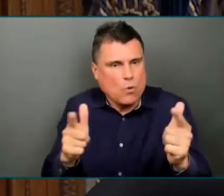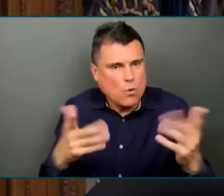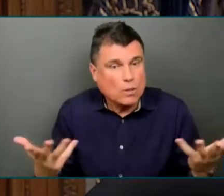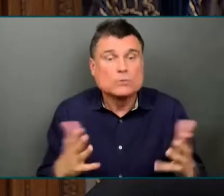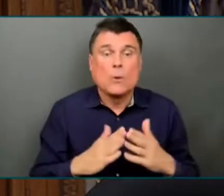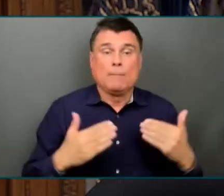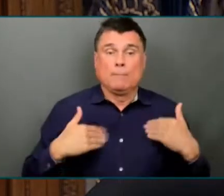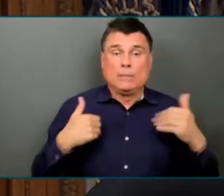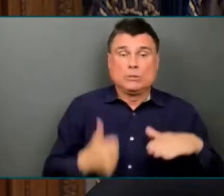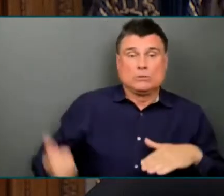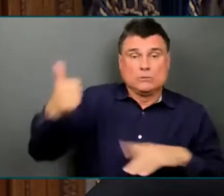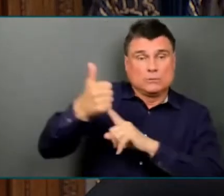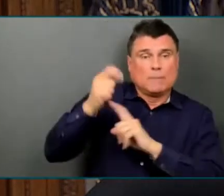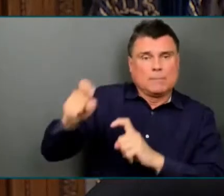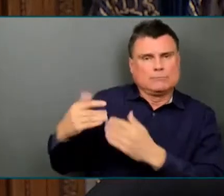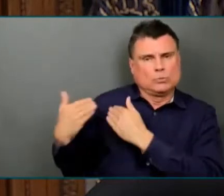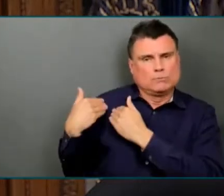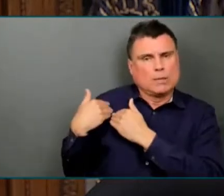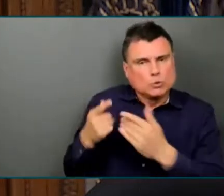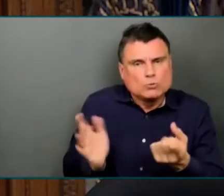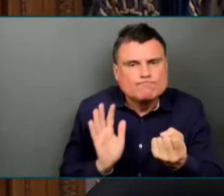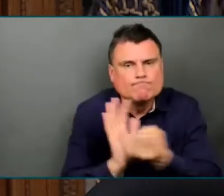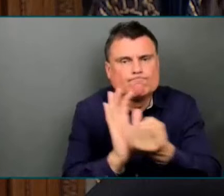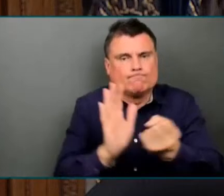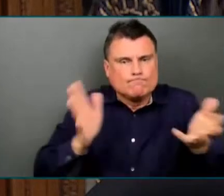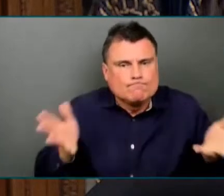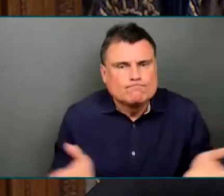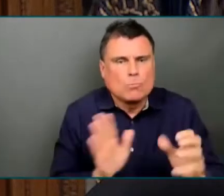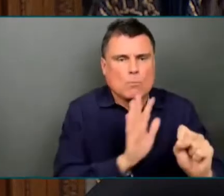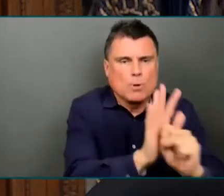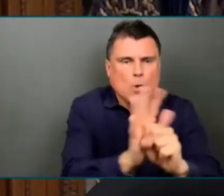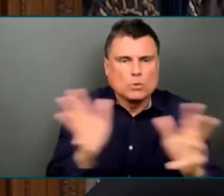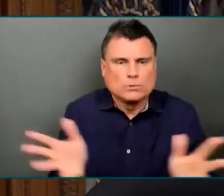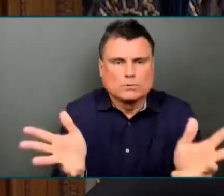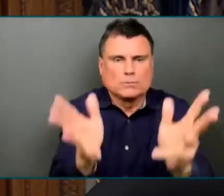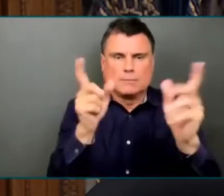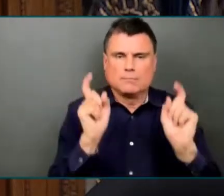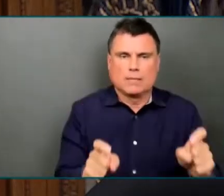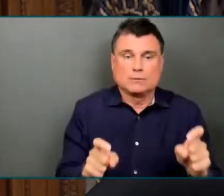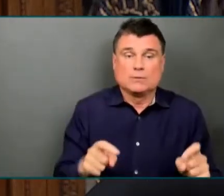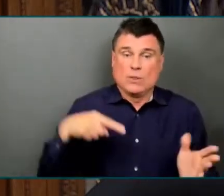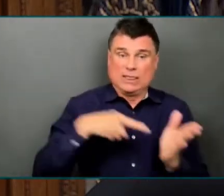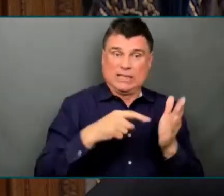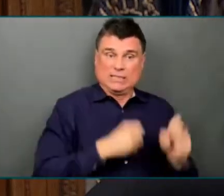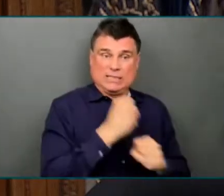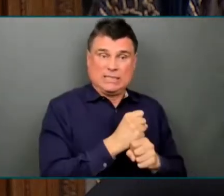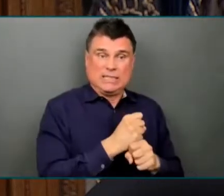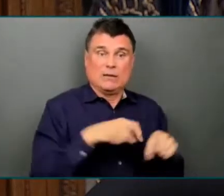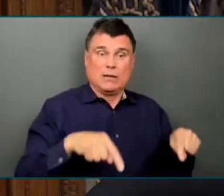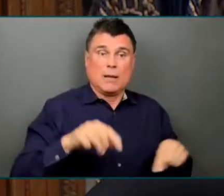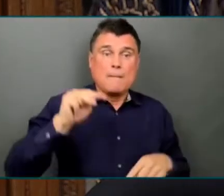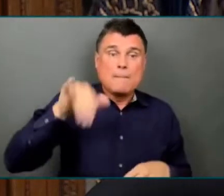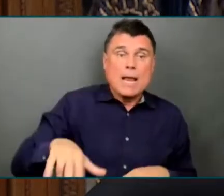which will be happening this year from May 30 to June 5. This fourth annual AccessAbility